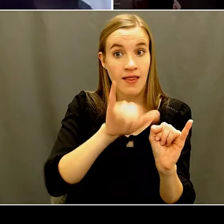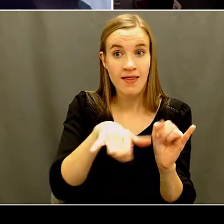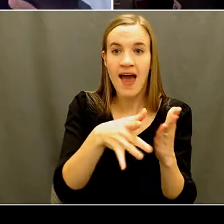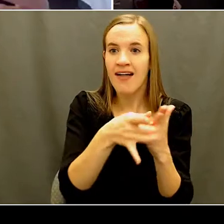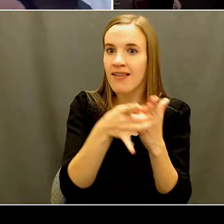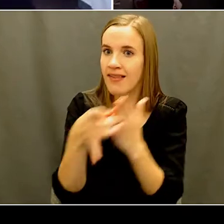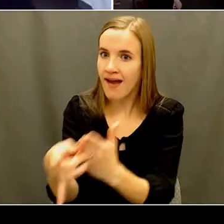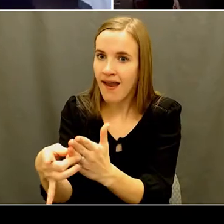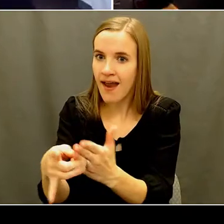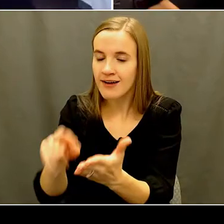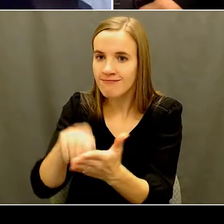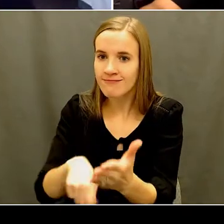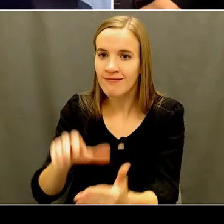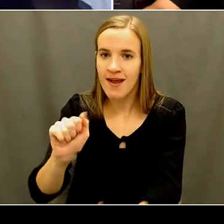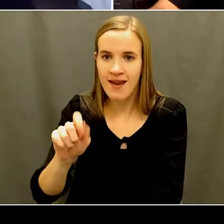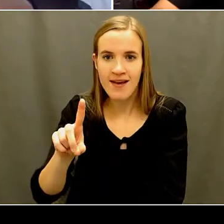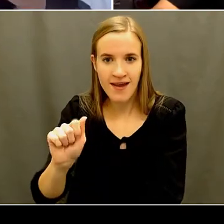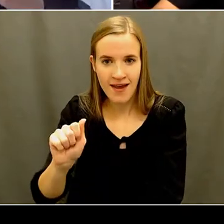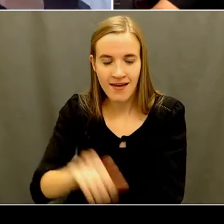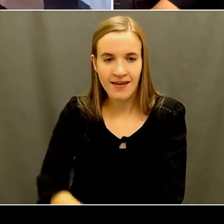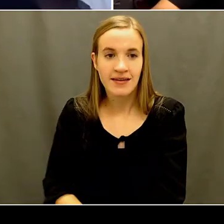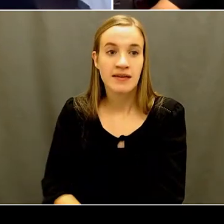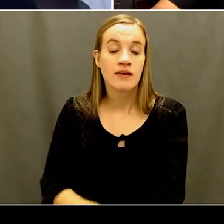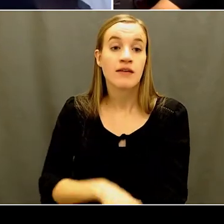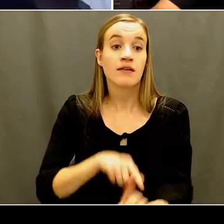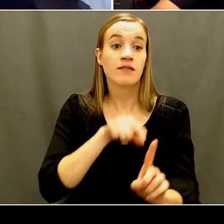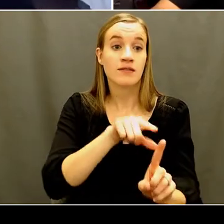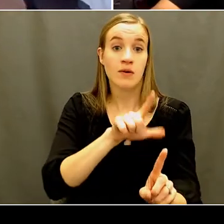somebody that I worked closely with at the White House. Lex lives in Houston.